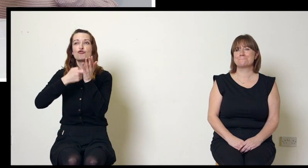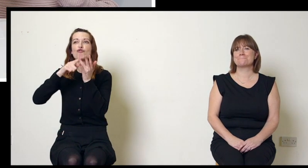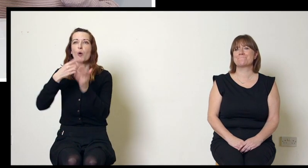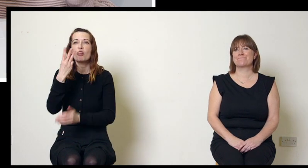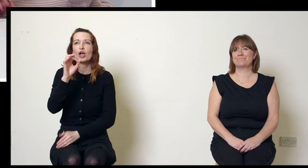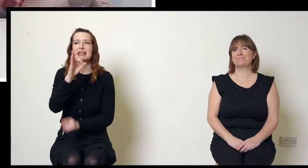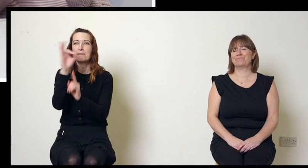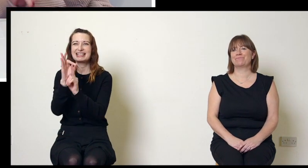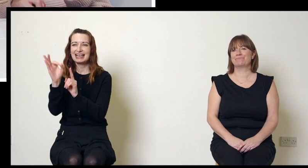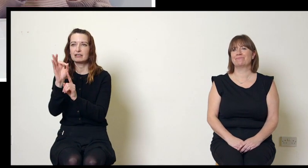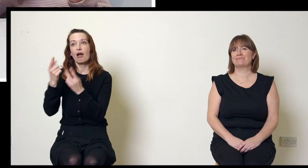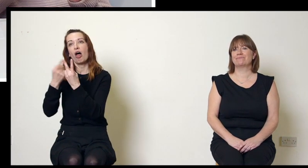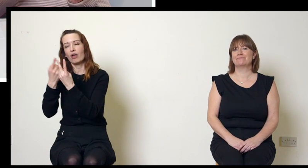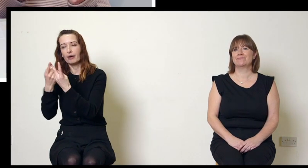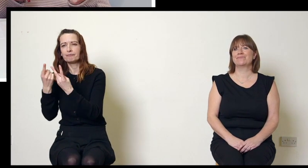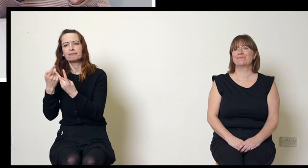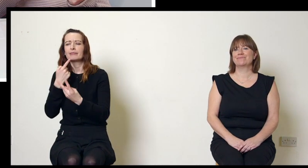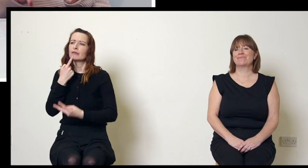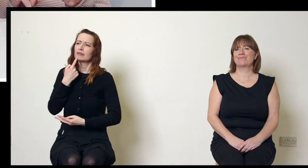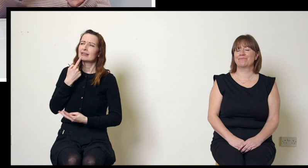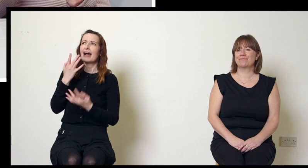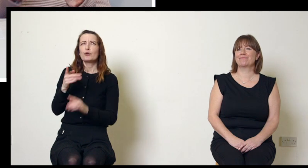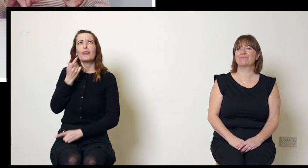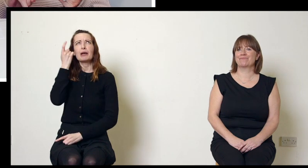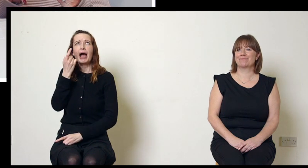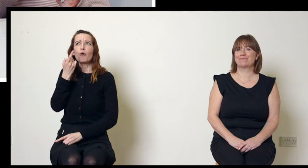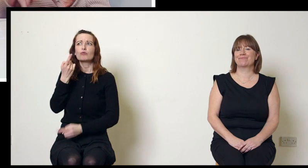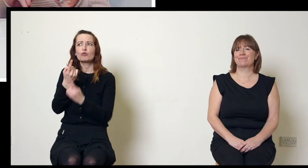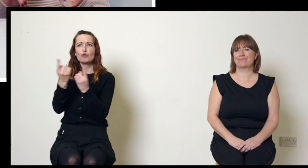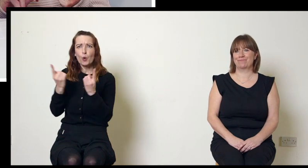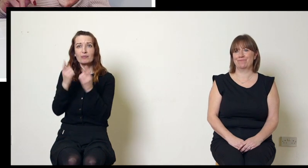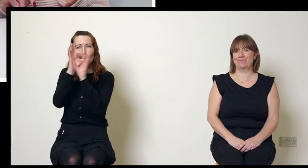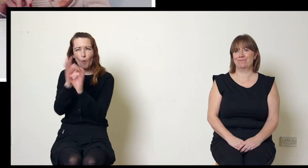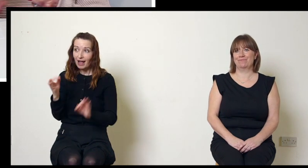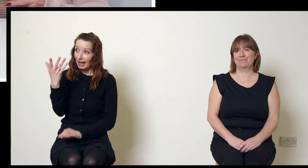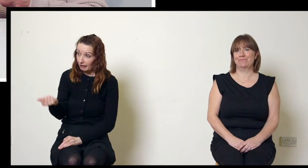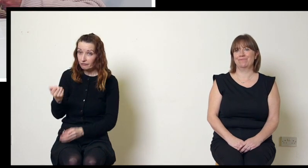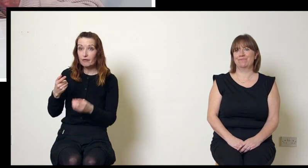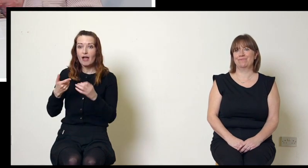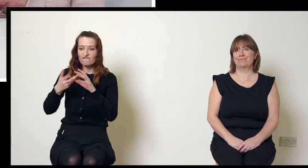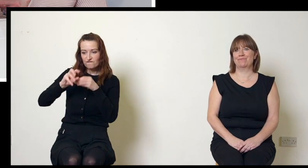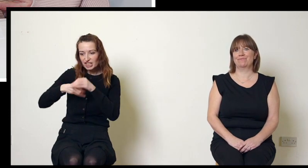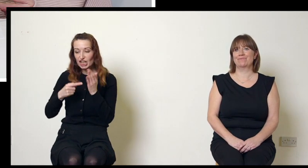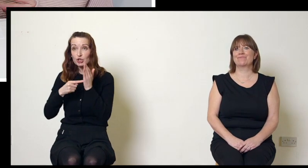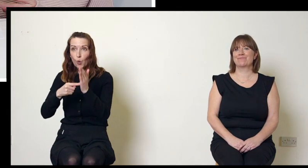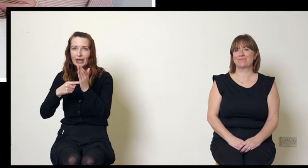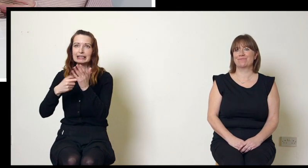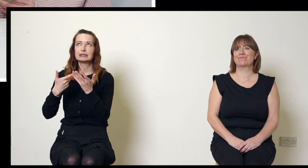And it's things like do you have a quiet room? Fidget toys? Noise cancelling headsets? Where is it quieter on the parade?